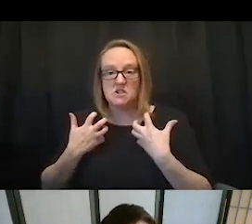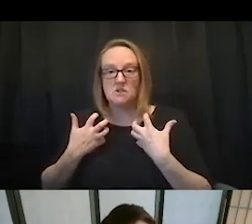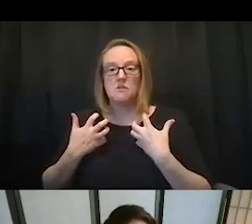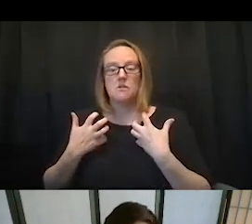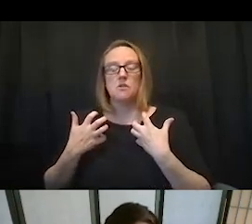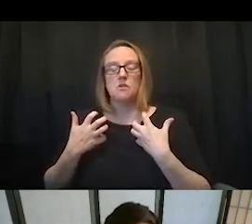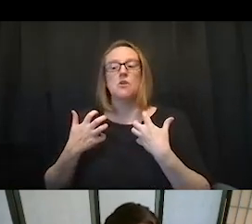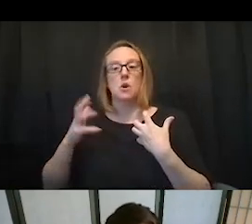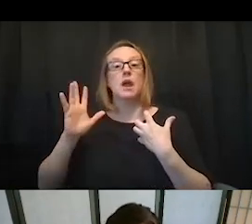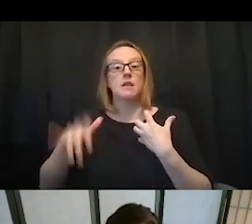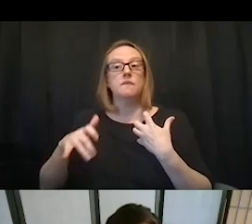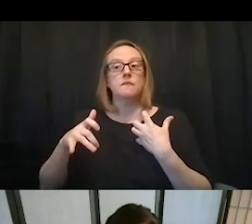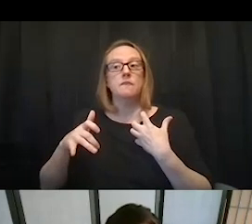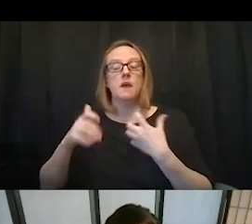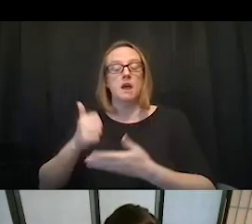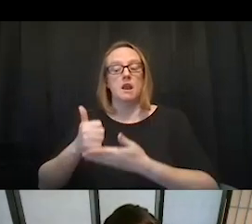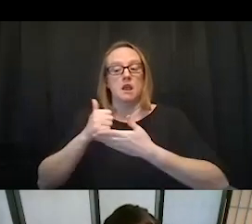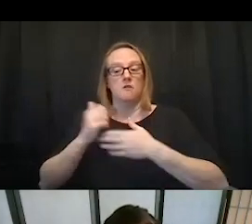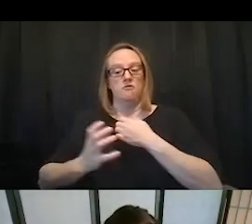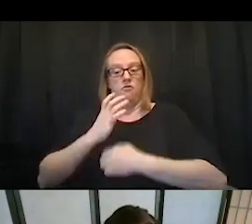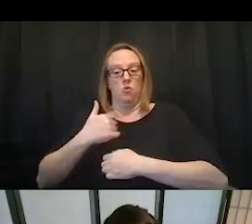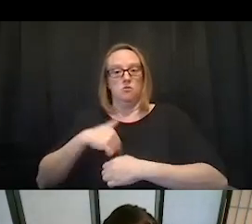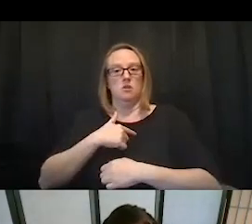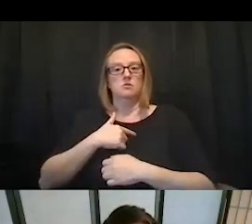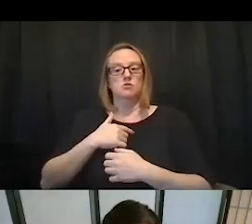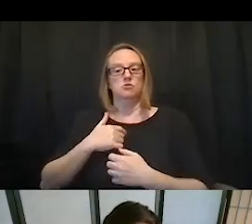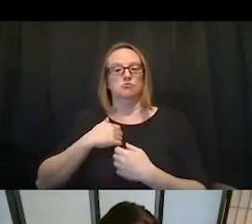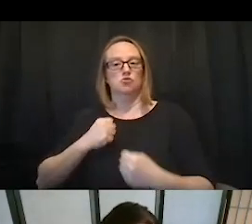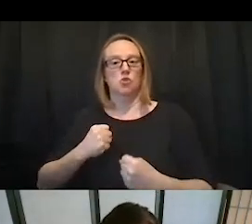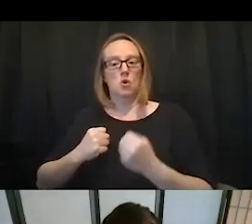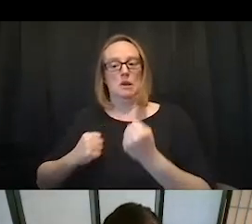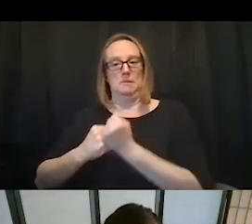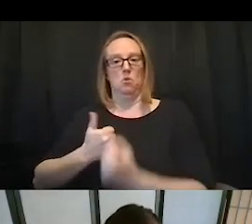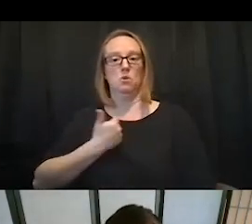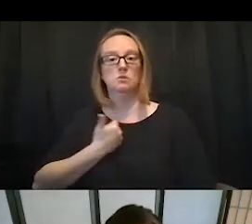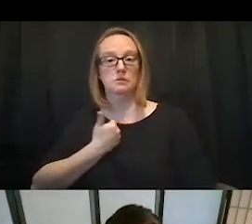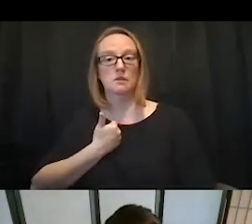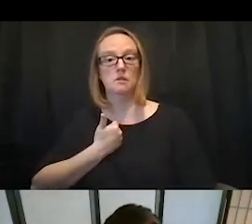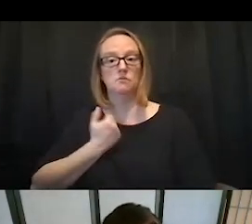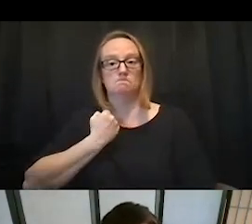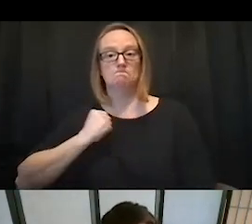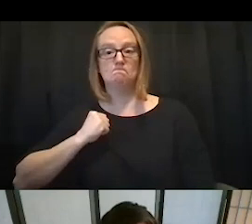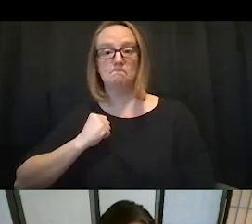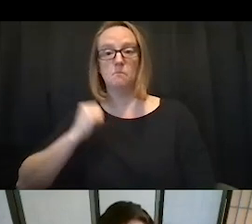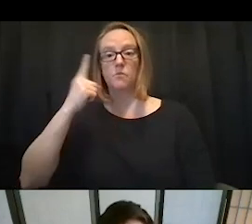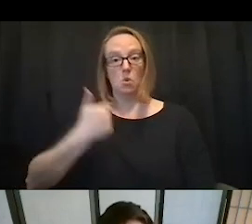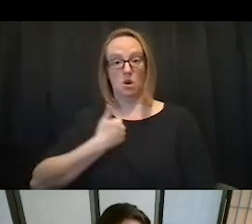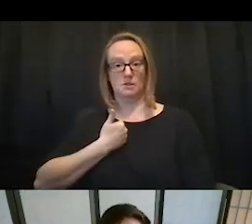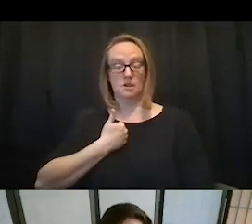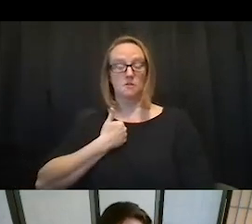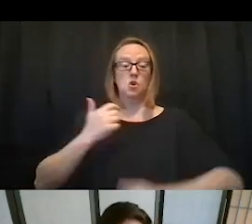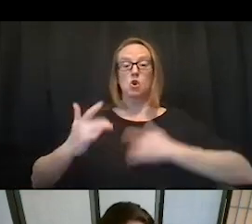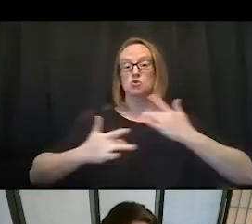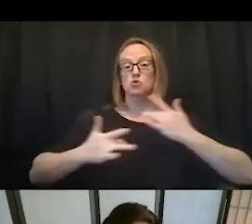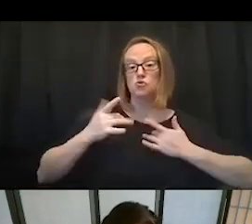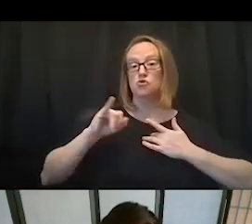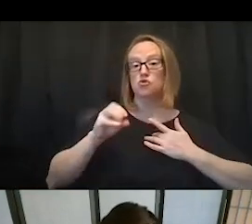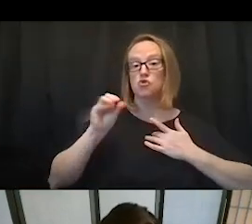us to assert ourselves and to be um to advocate for ourselves um joy primes us to reach out for